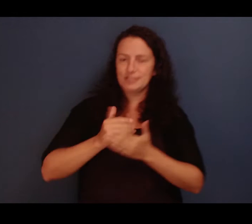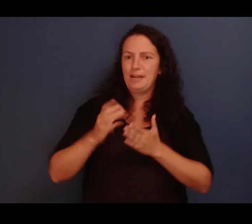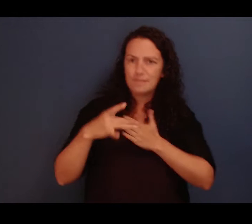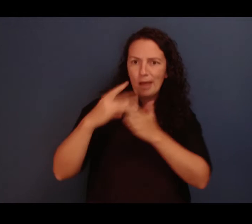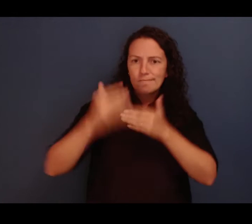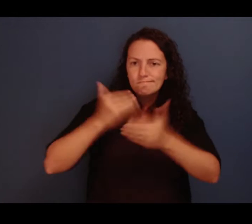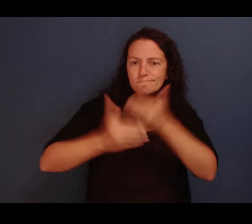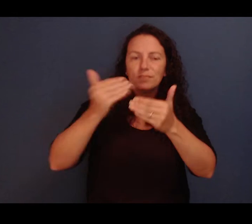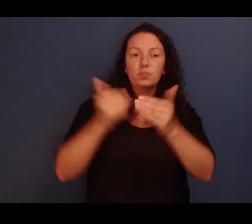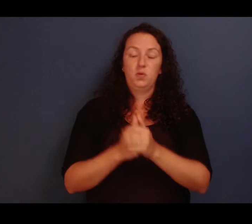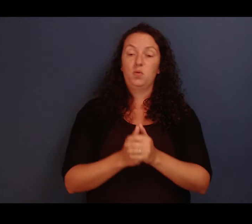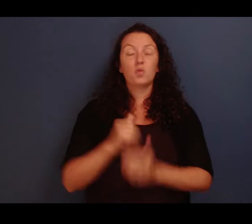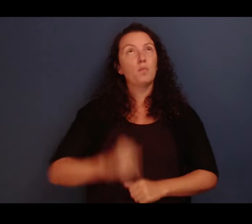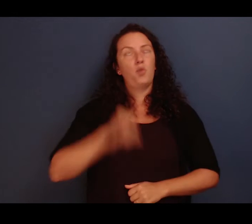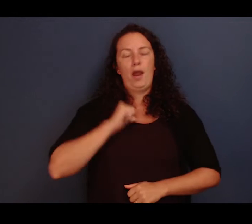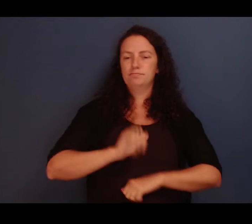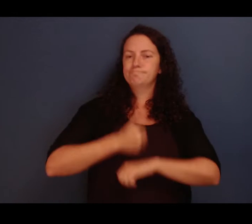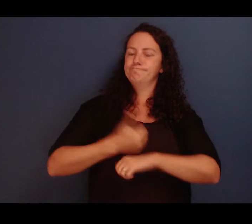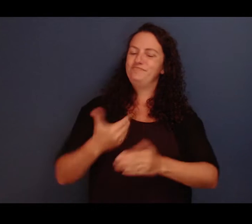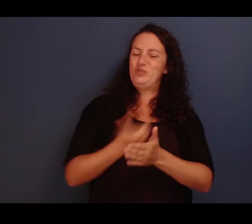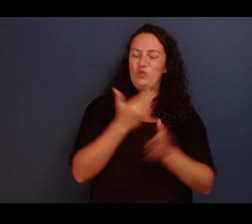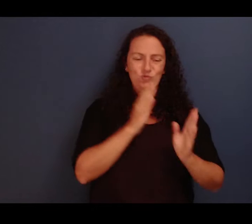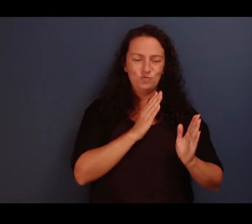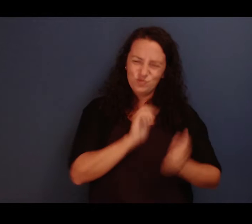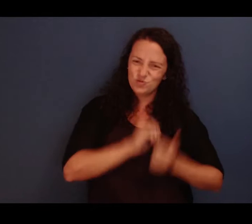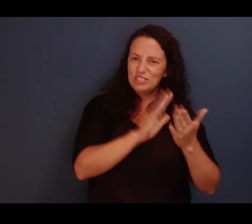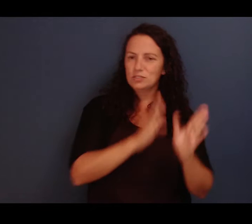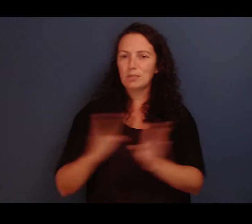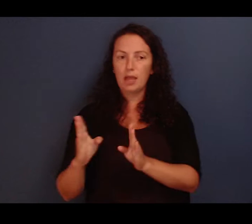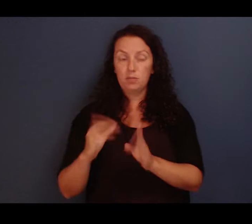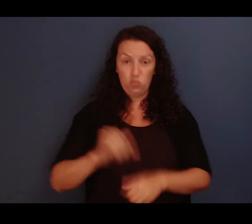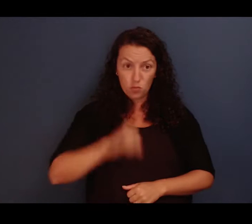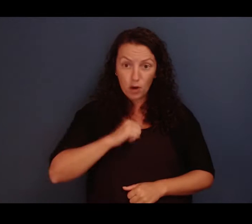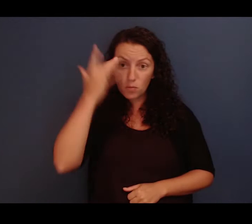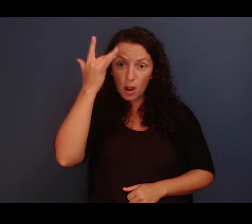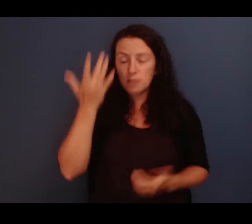future. We are especially proud of our new strategic plan--proud because, well, it’s an awesome